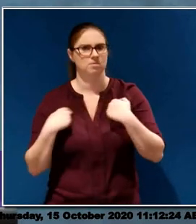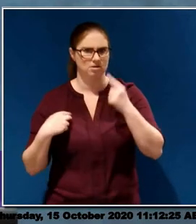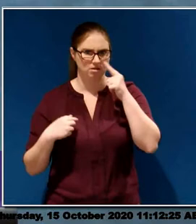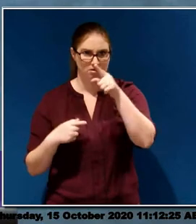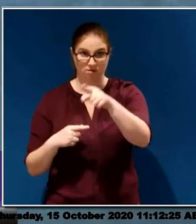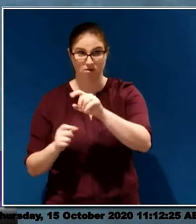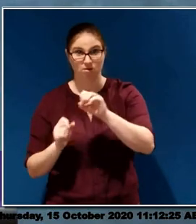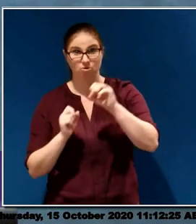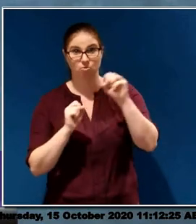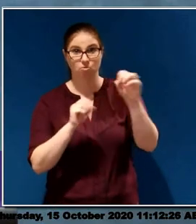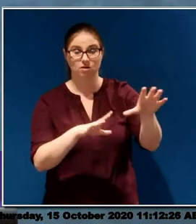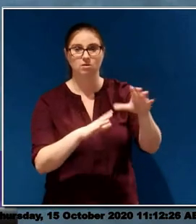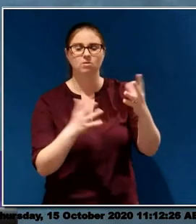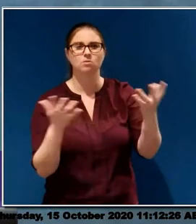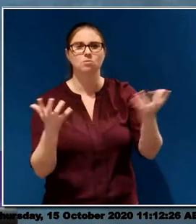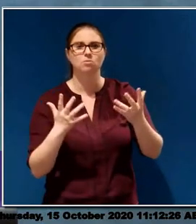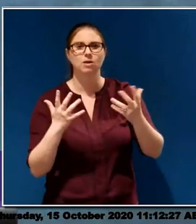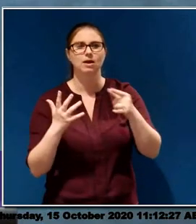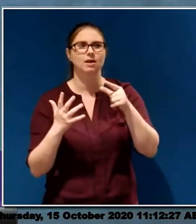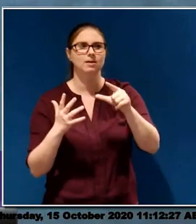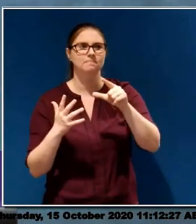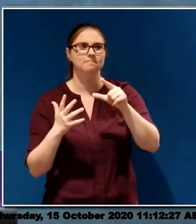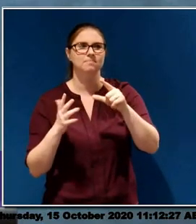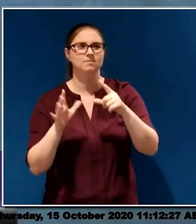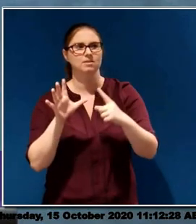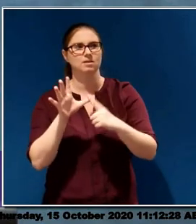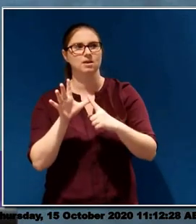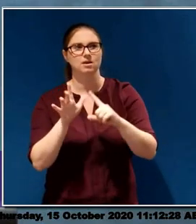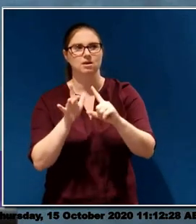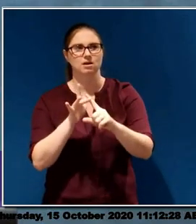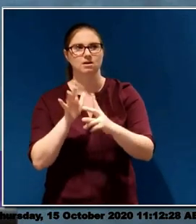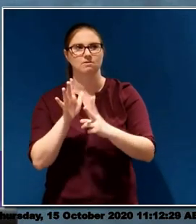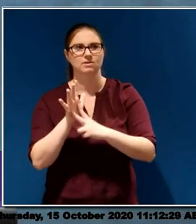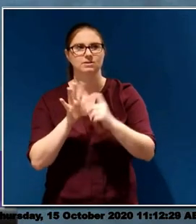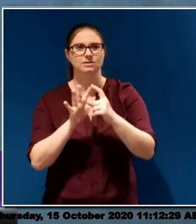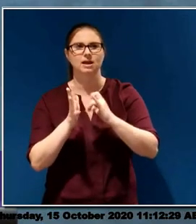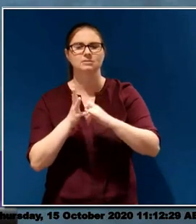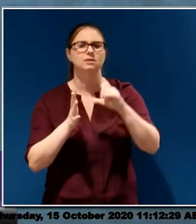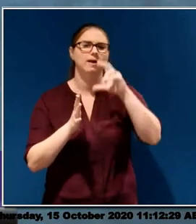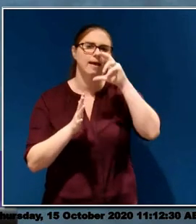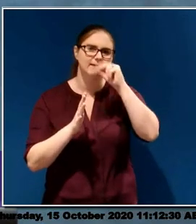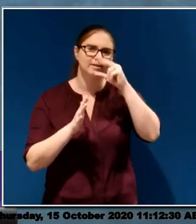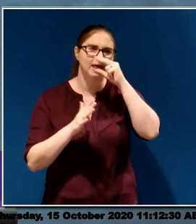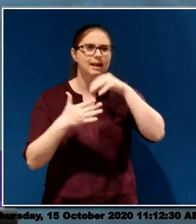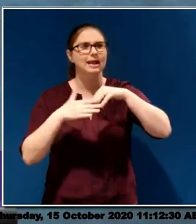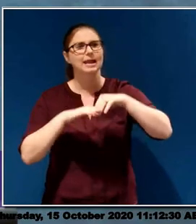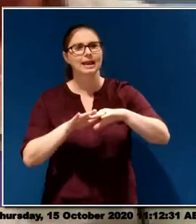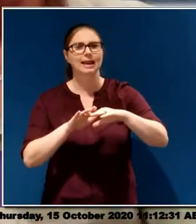the adolescent in-patient unit in day service, is that right? Yes, yes.